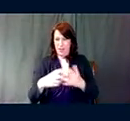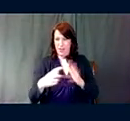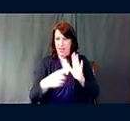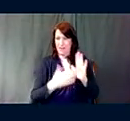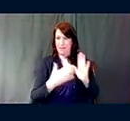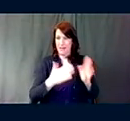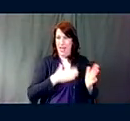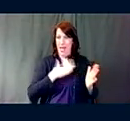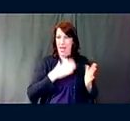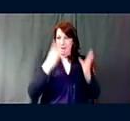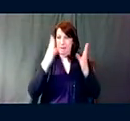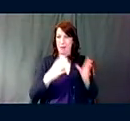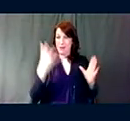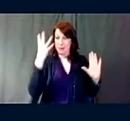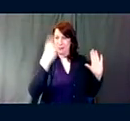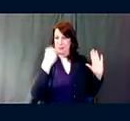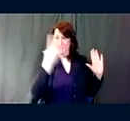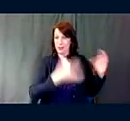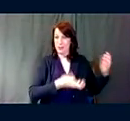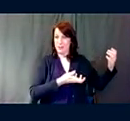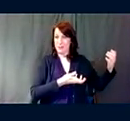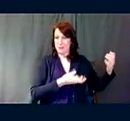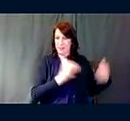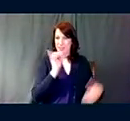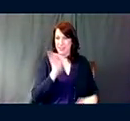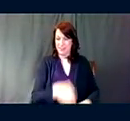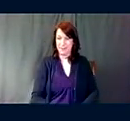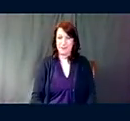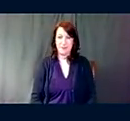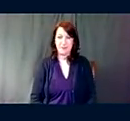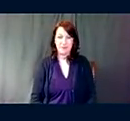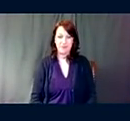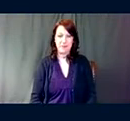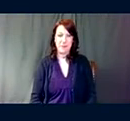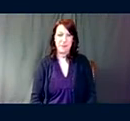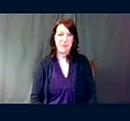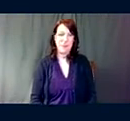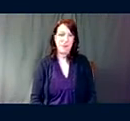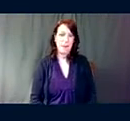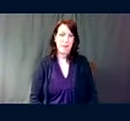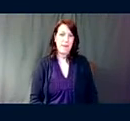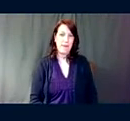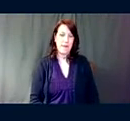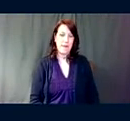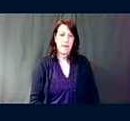HAPPY PERSON IS SHOWING YOU IN THIS PICTURE ALL THE WAY TO THE RIGHT.